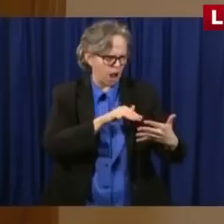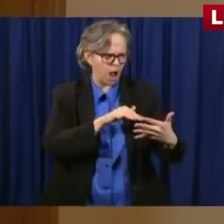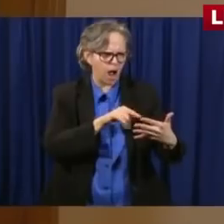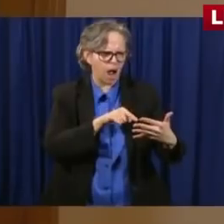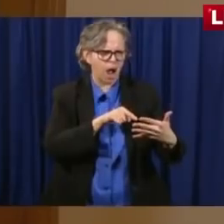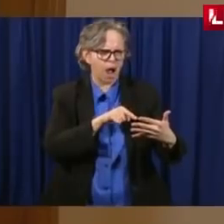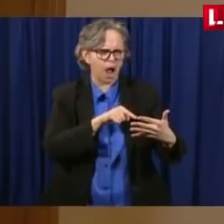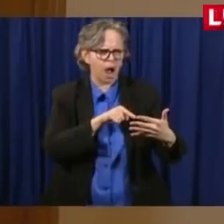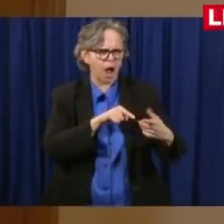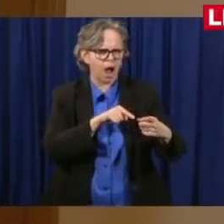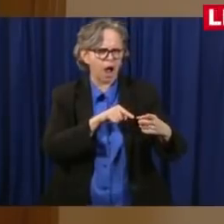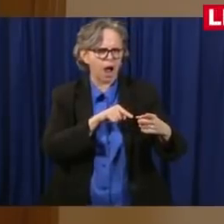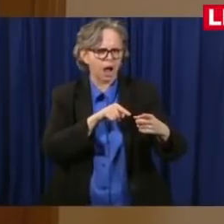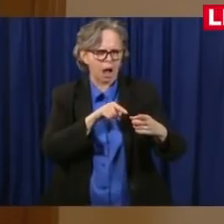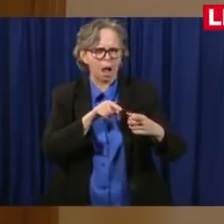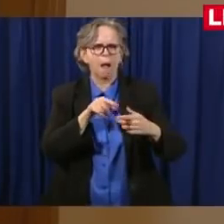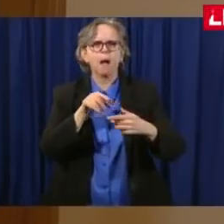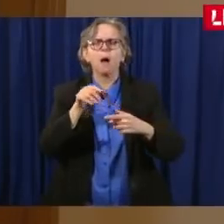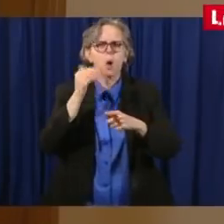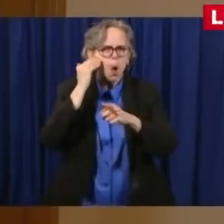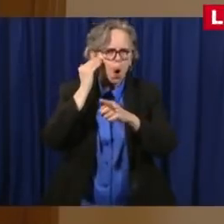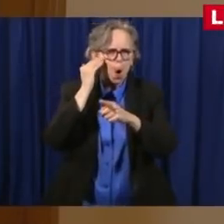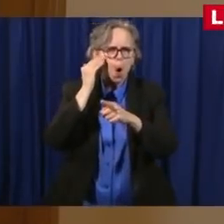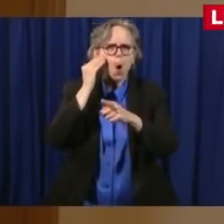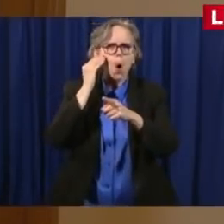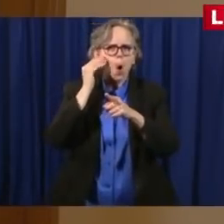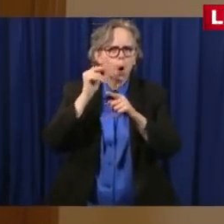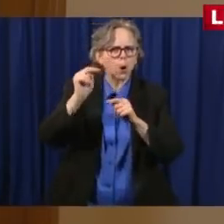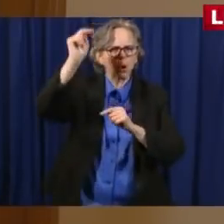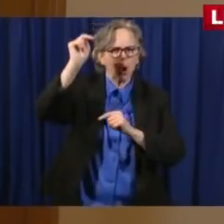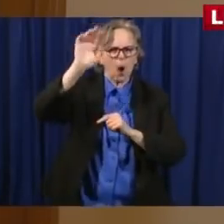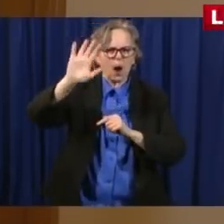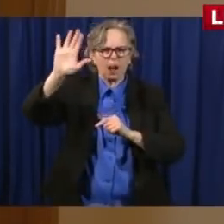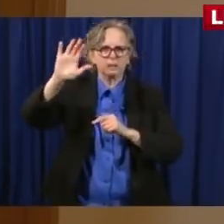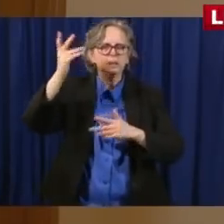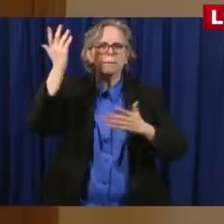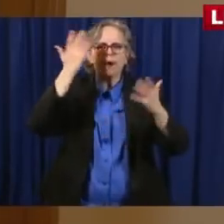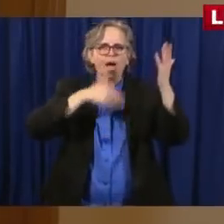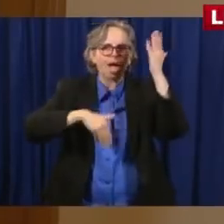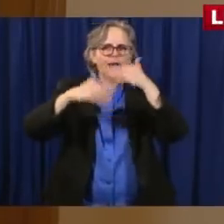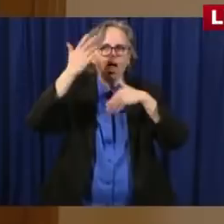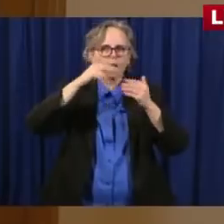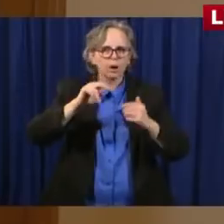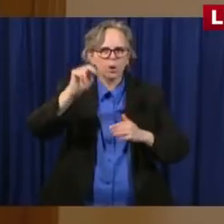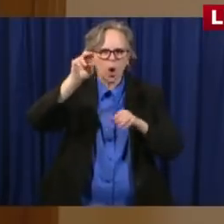THE FIRST CASE HAS LANDED AND THEY WERE OFTEN -- SOME WERE KNOWN.